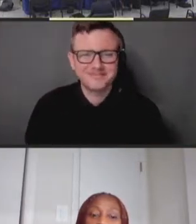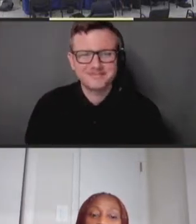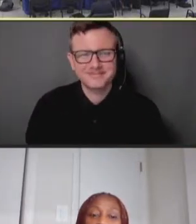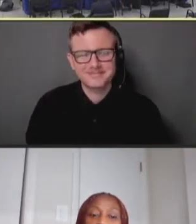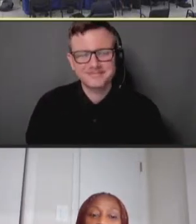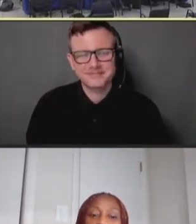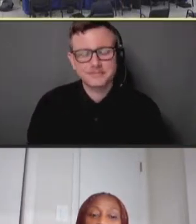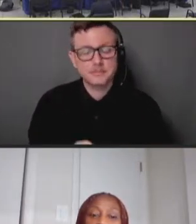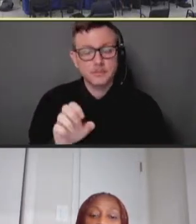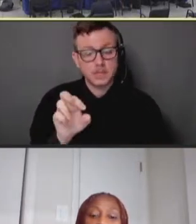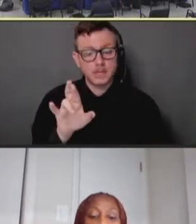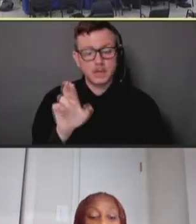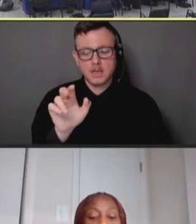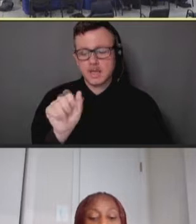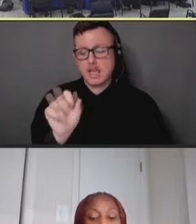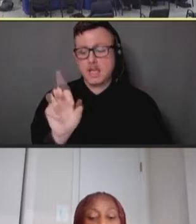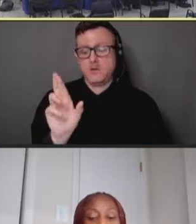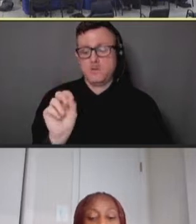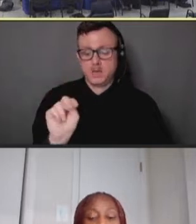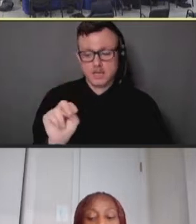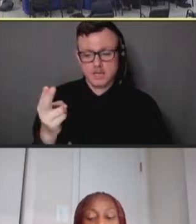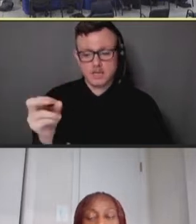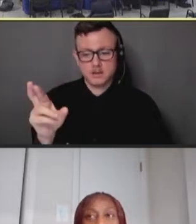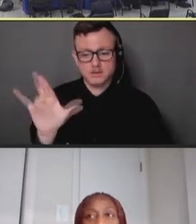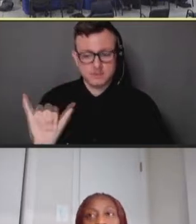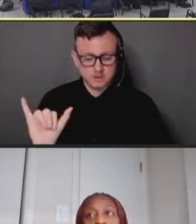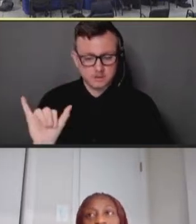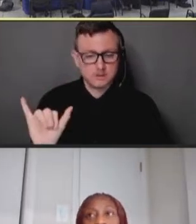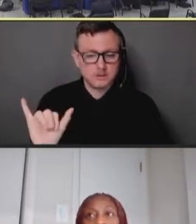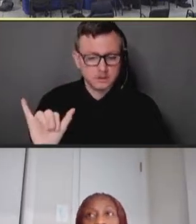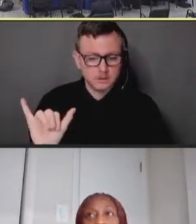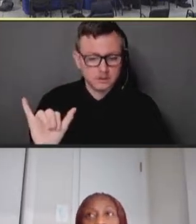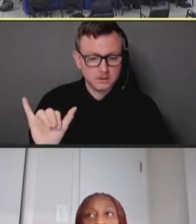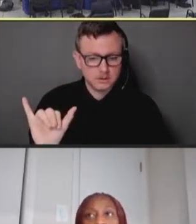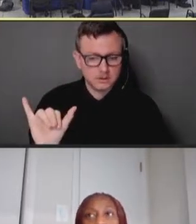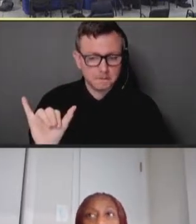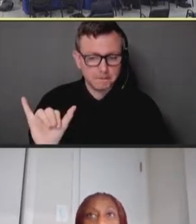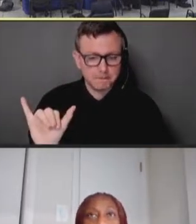Aaron Henry. Or Carrie Robinson.